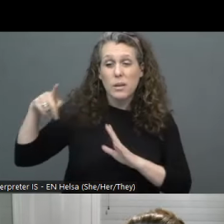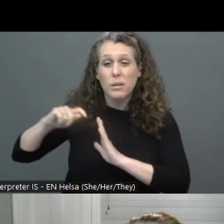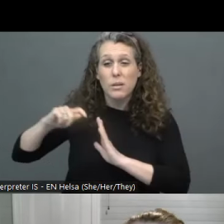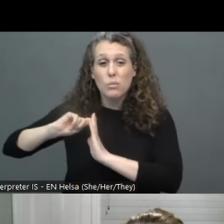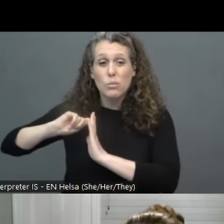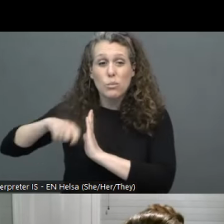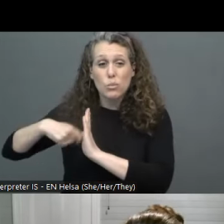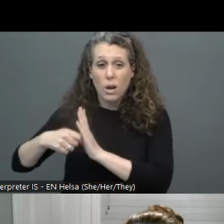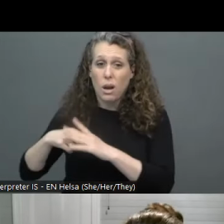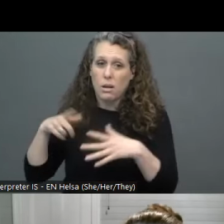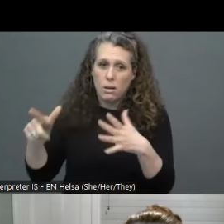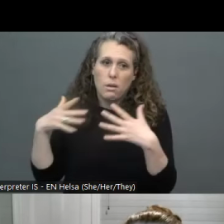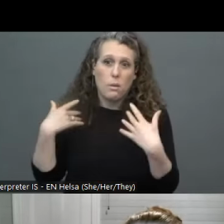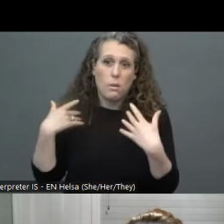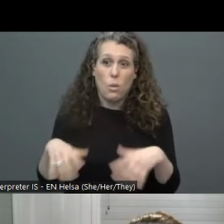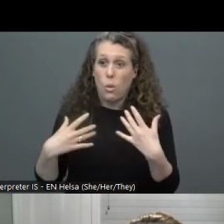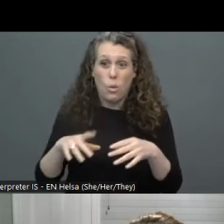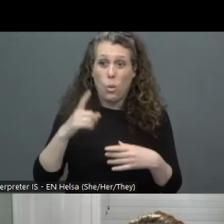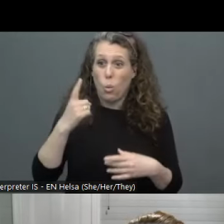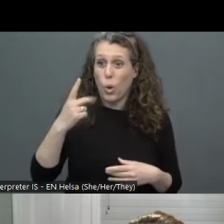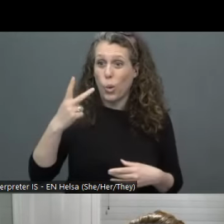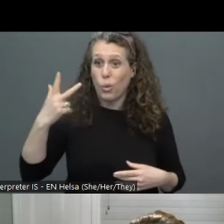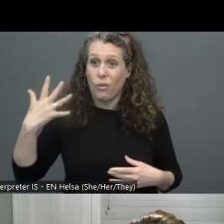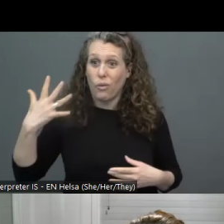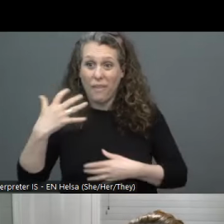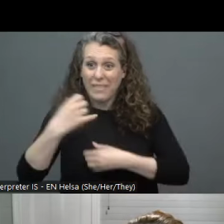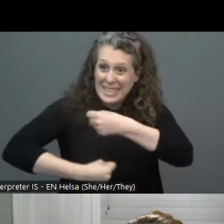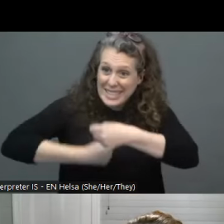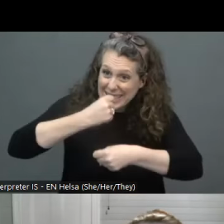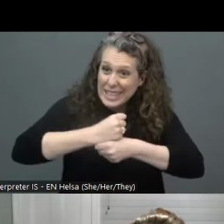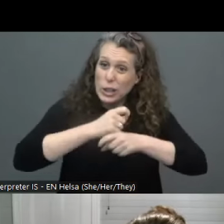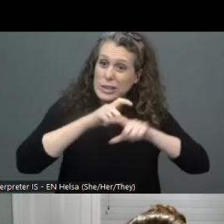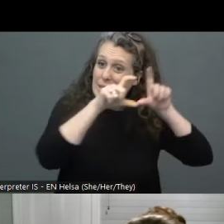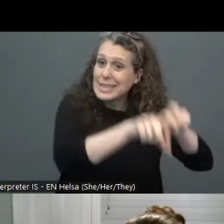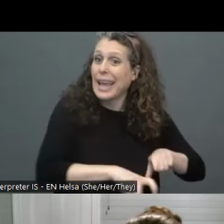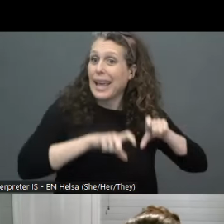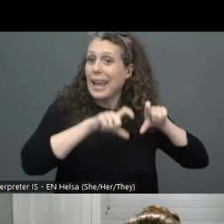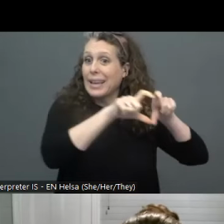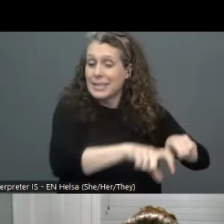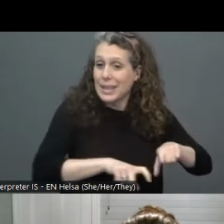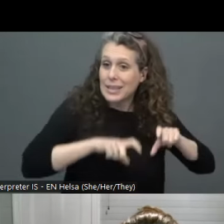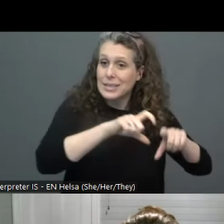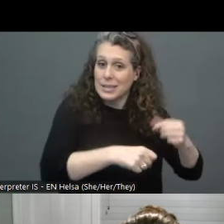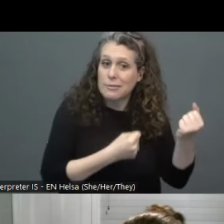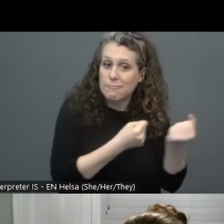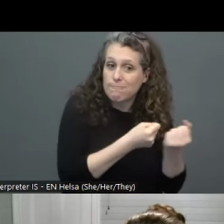multiyear support to country operations usually with a three will month inception period to